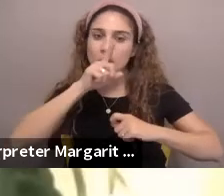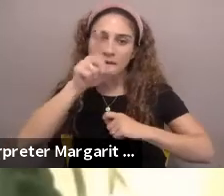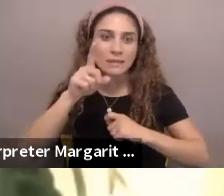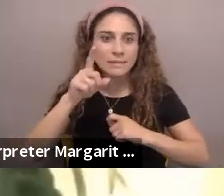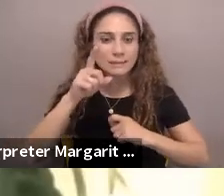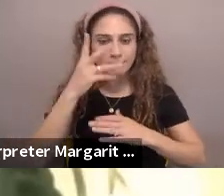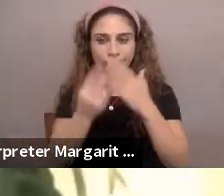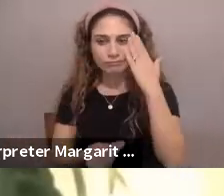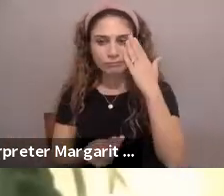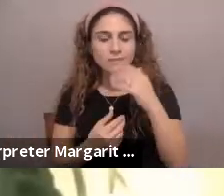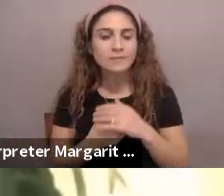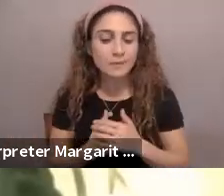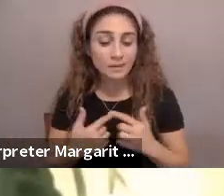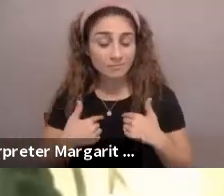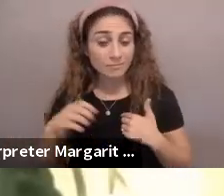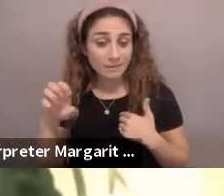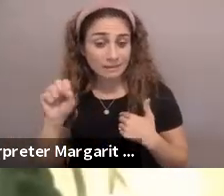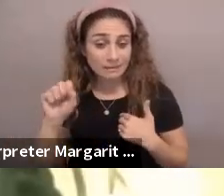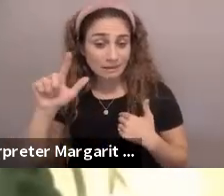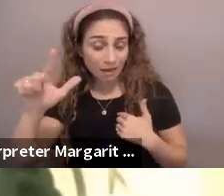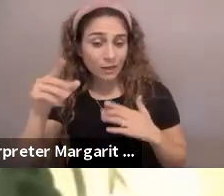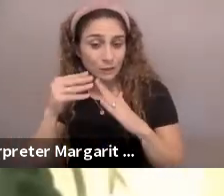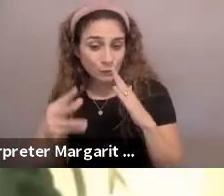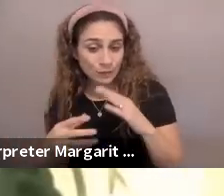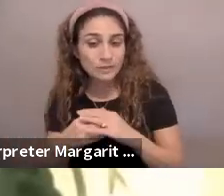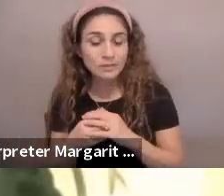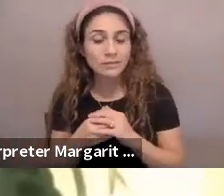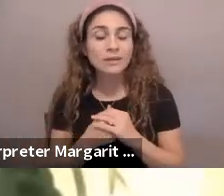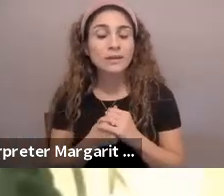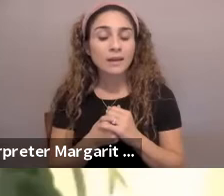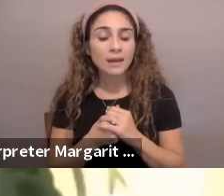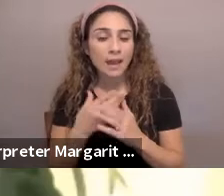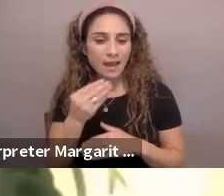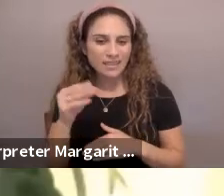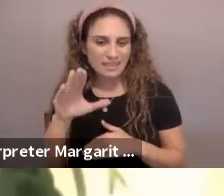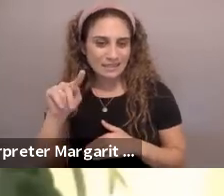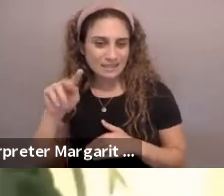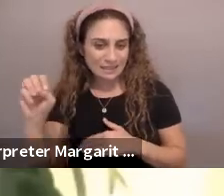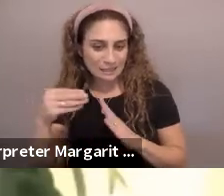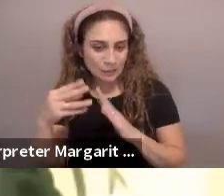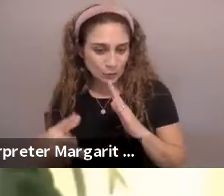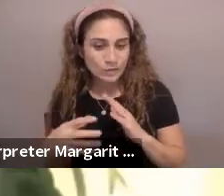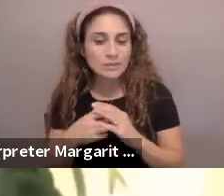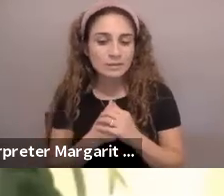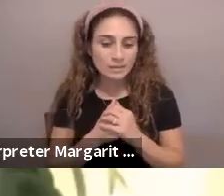As an ESL students as well as a, as a, b, c, d student. We are in class, but in this pandemic. I found that